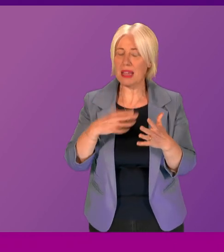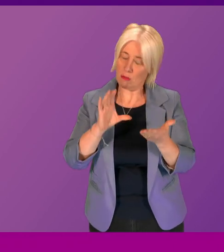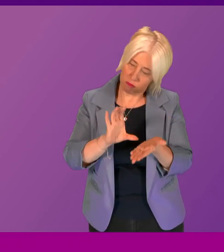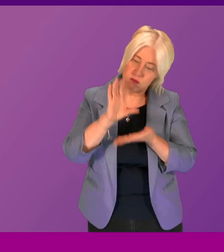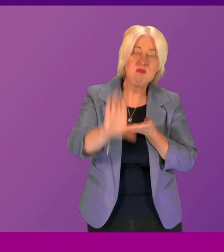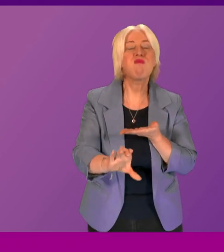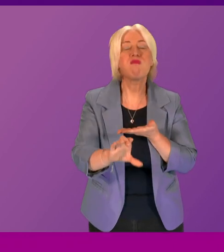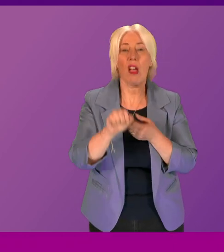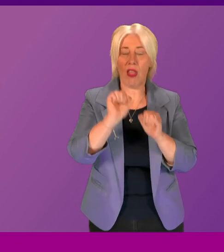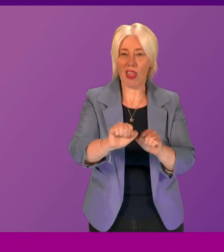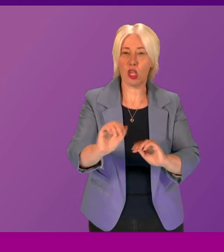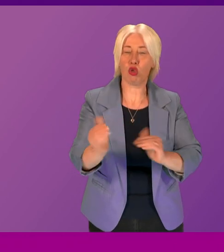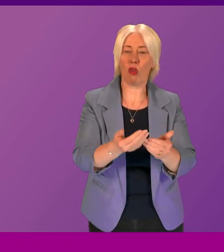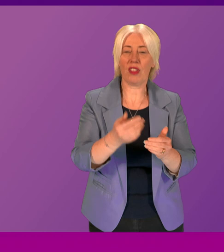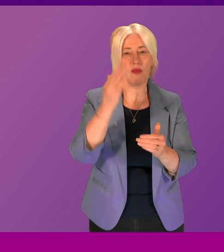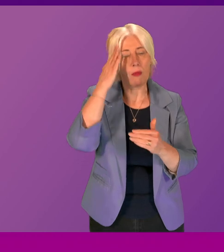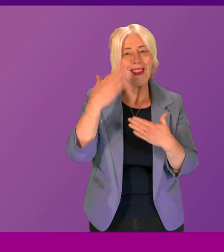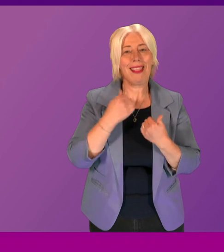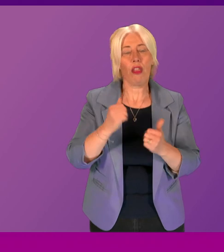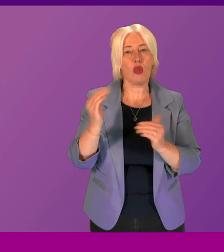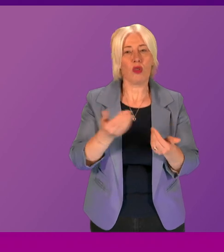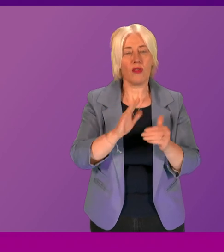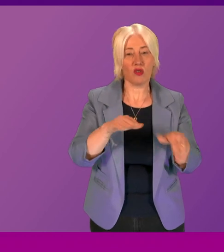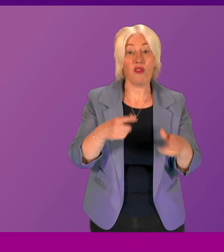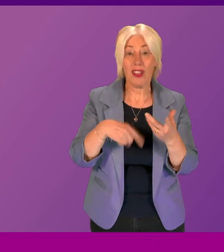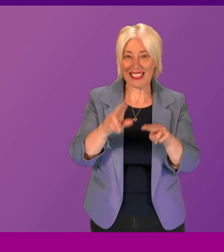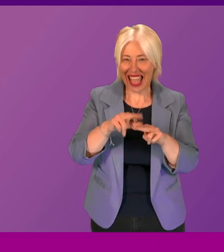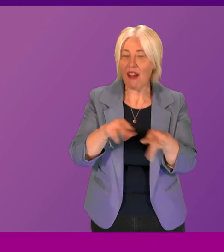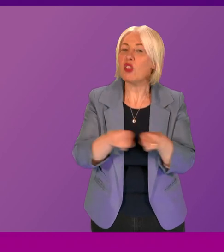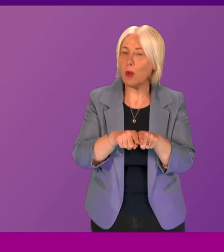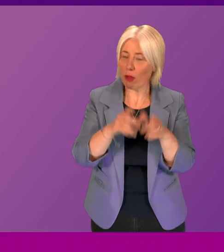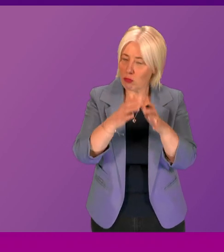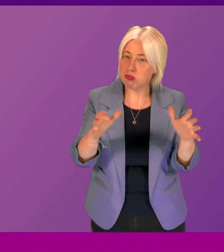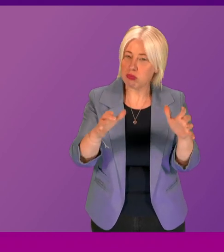not only in vital CAMHS services and their staffing but in pre-crisis intervention work.